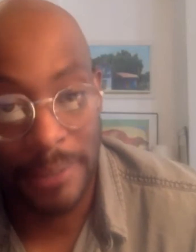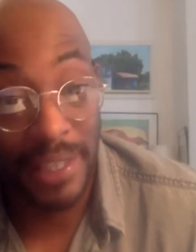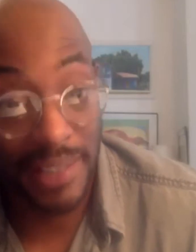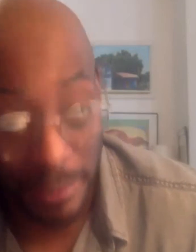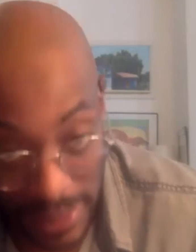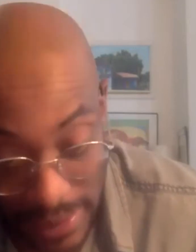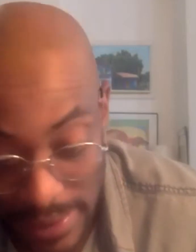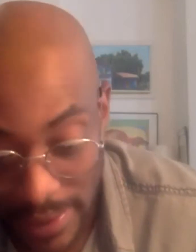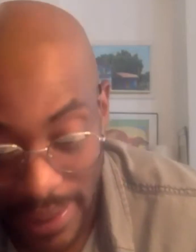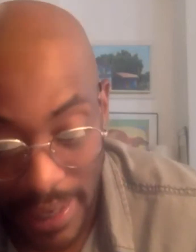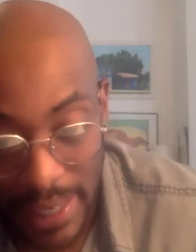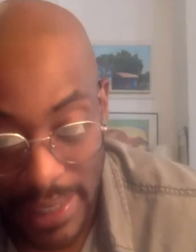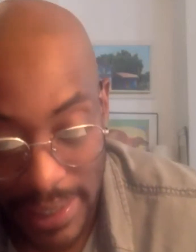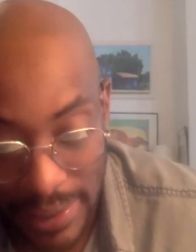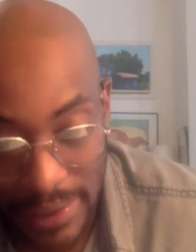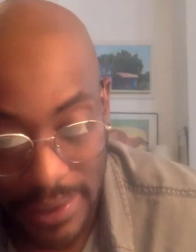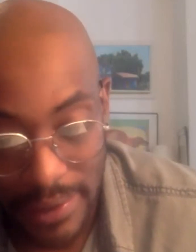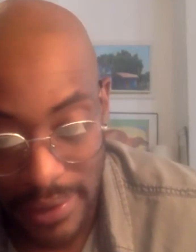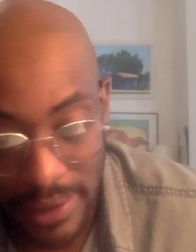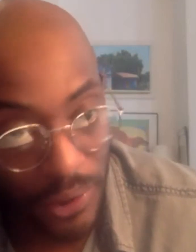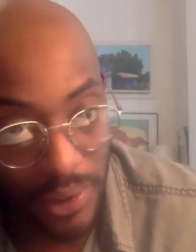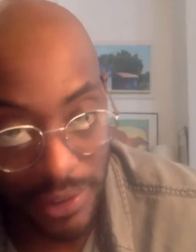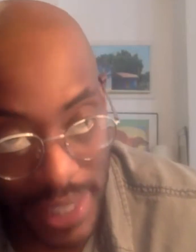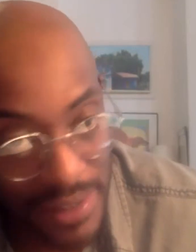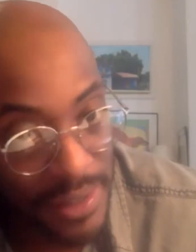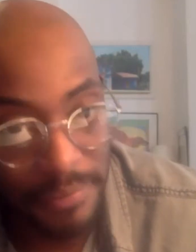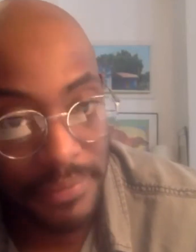To be accepted, I - ignored the racism.